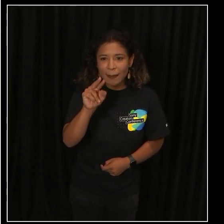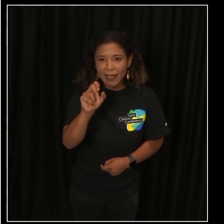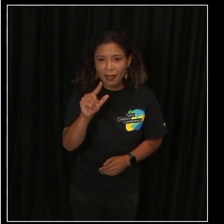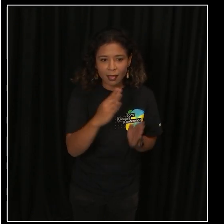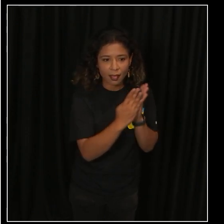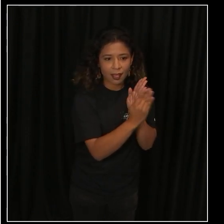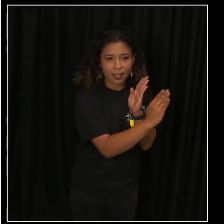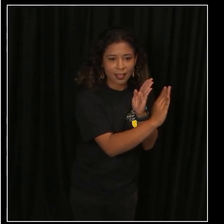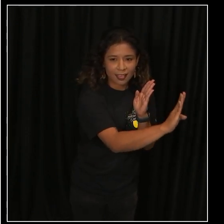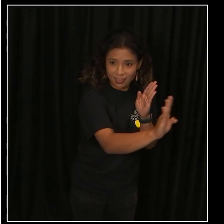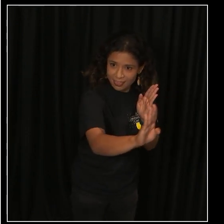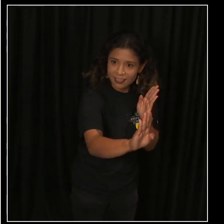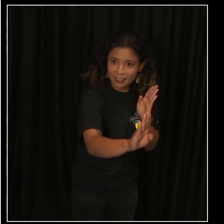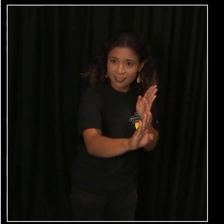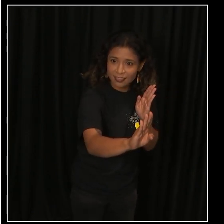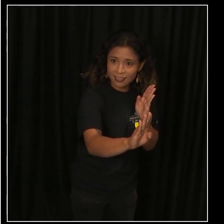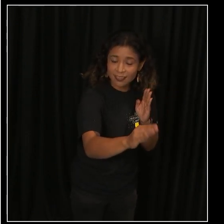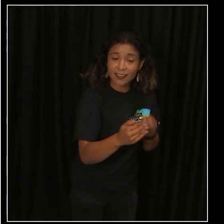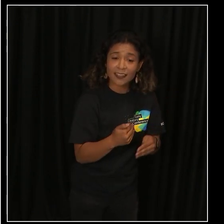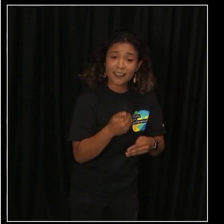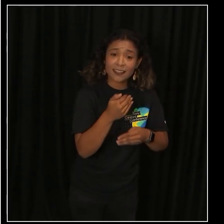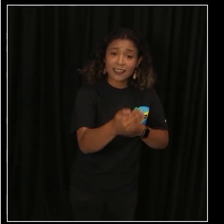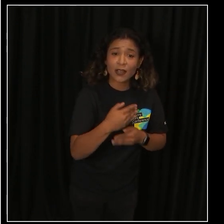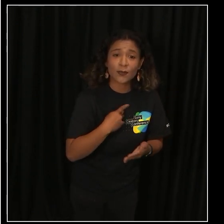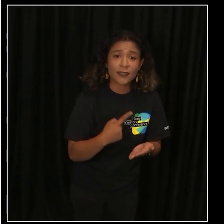Next, we discuss how to array tracing support.